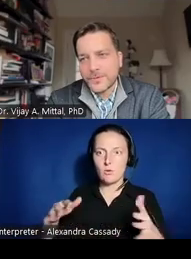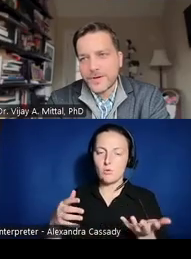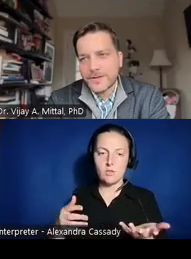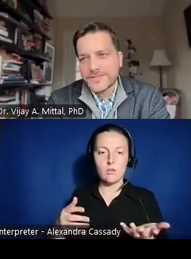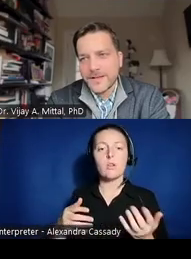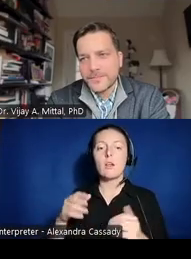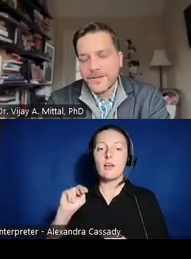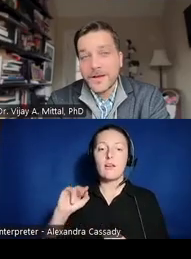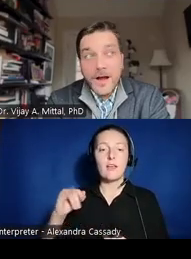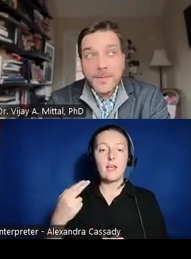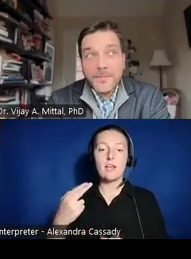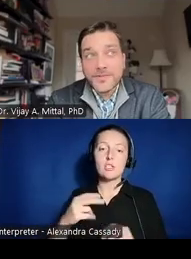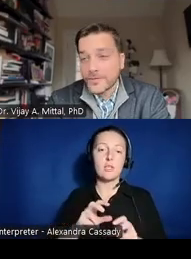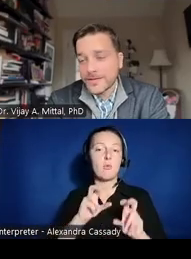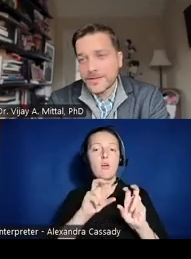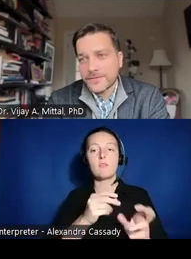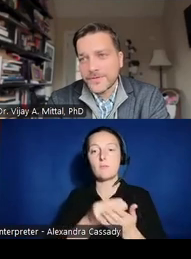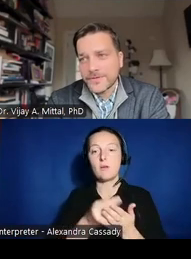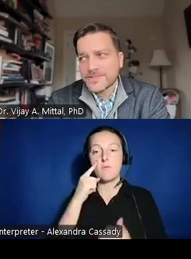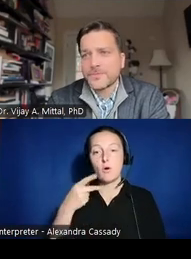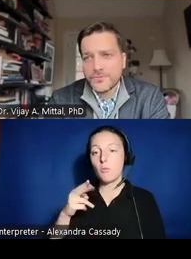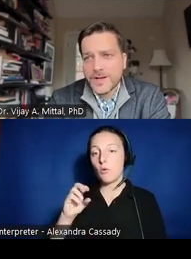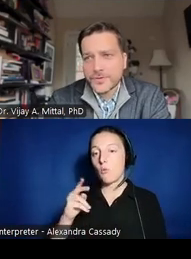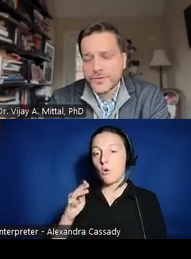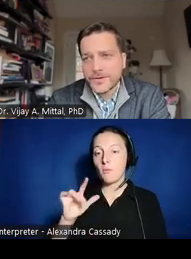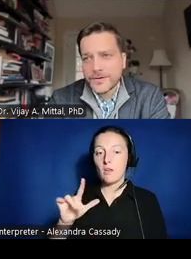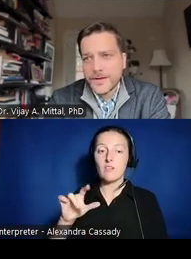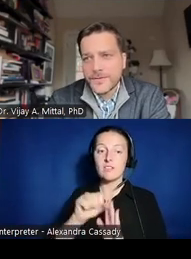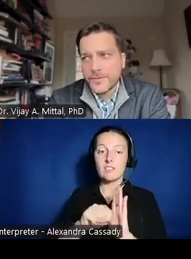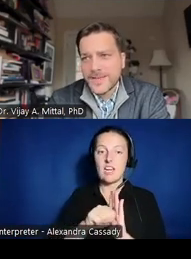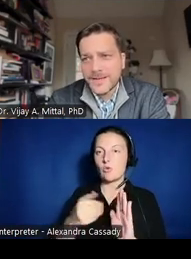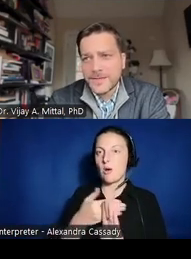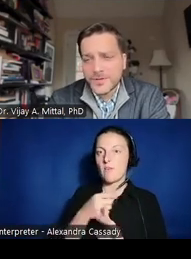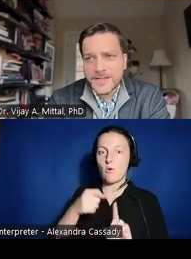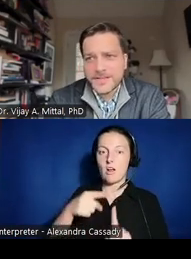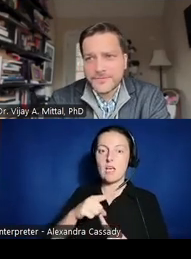before onset. But I'm arguing that the field needs to move much earlier and that we can be predictive